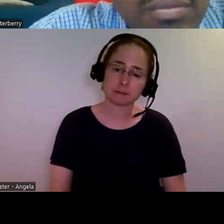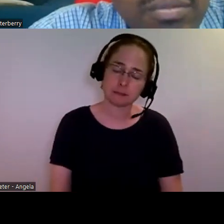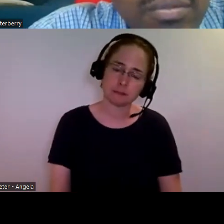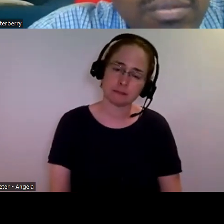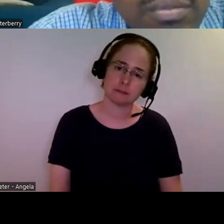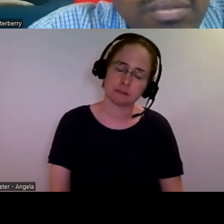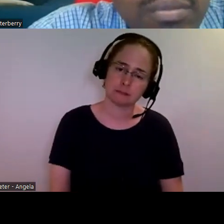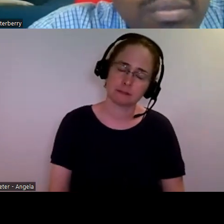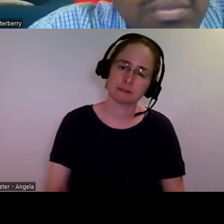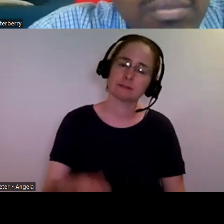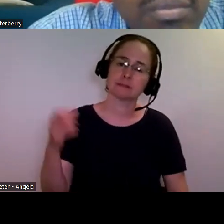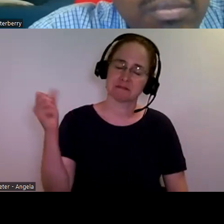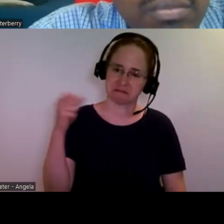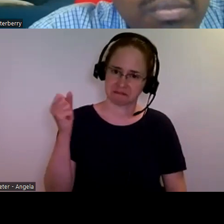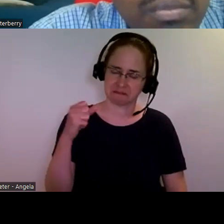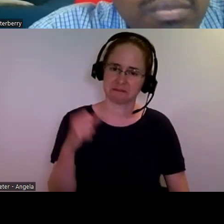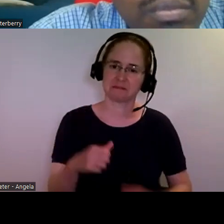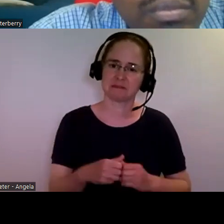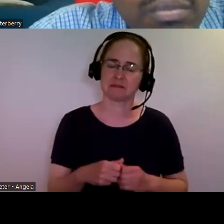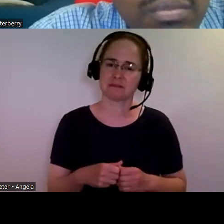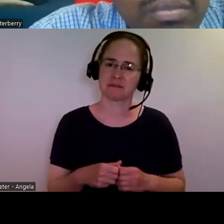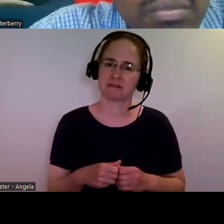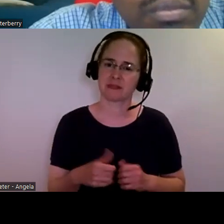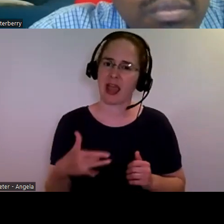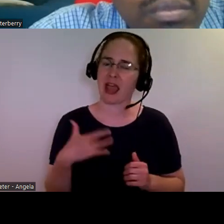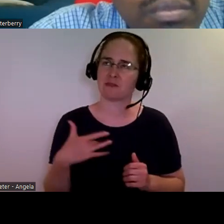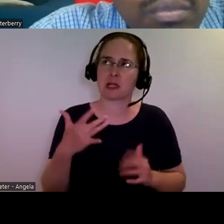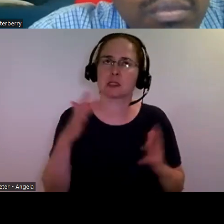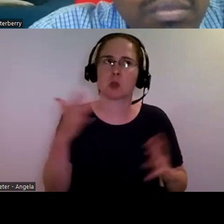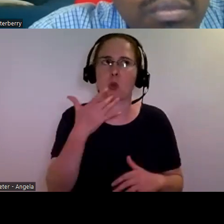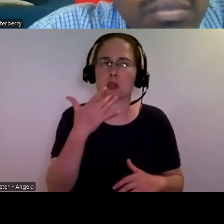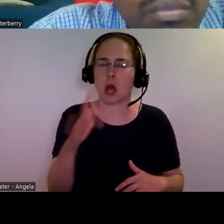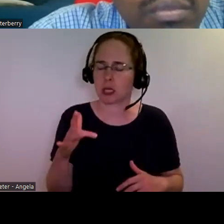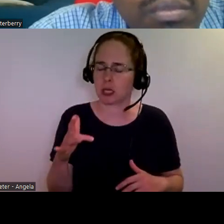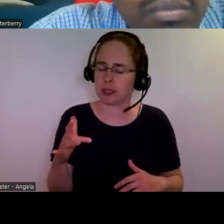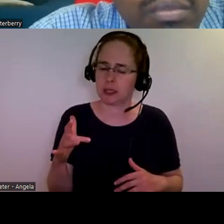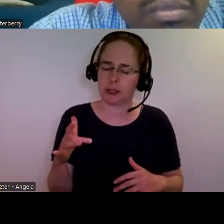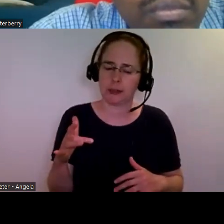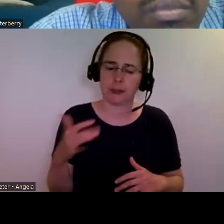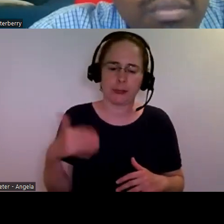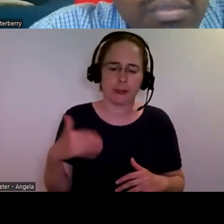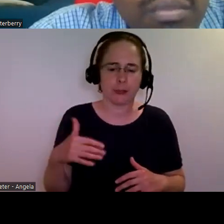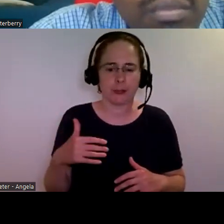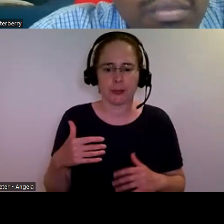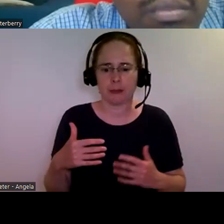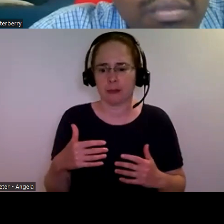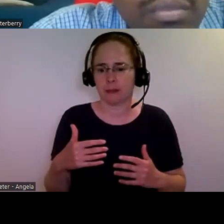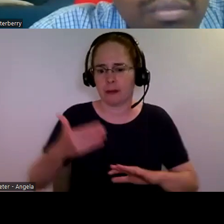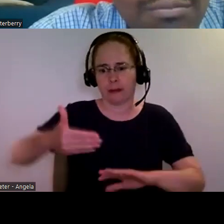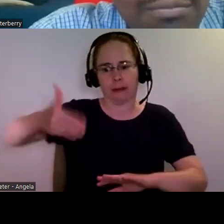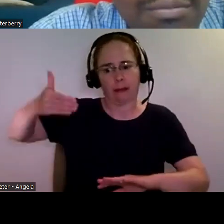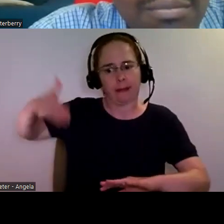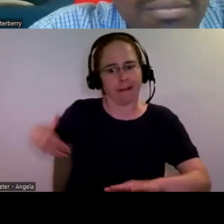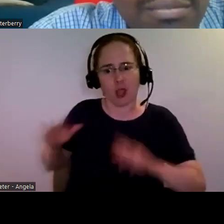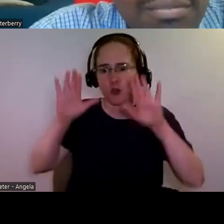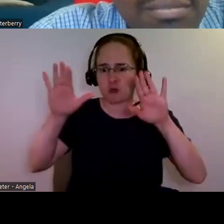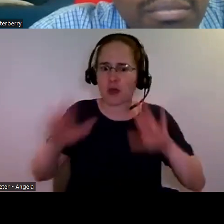(Hannah Gallivan) Yeah I feel so lucky to have been preceded by all these incredible disability